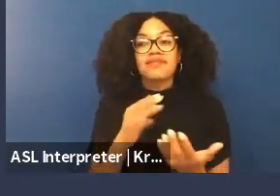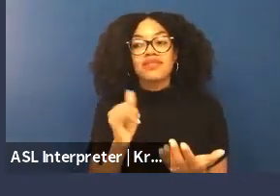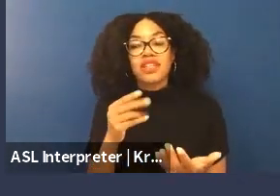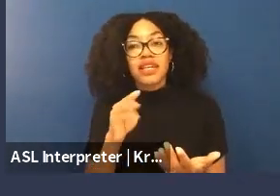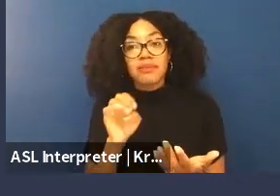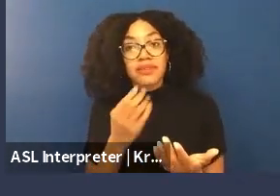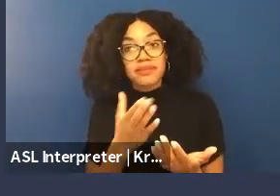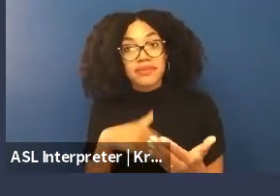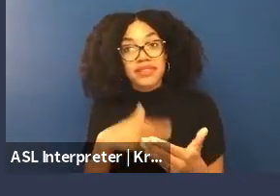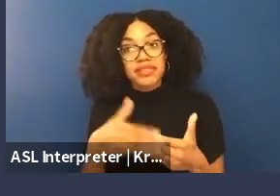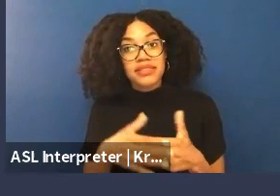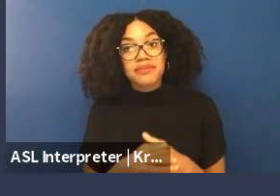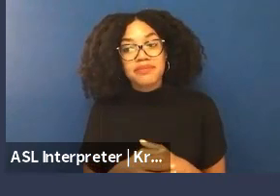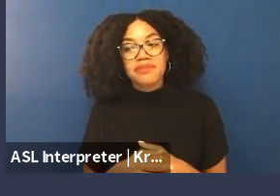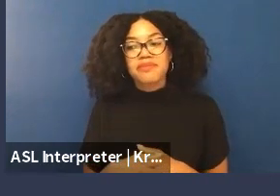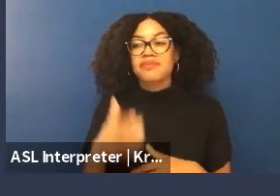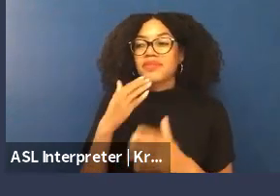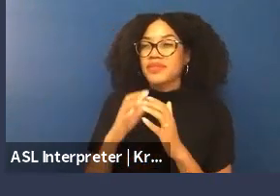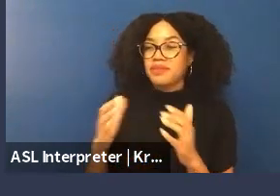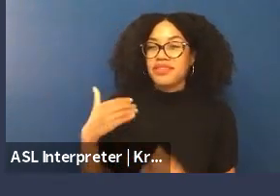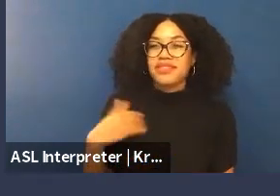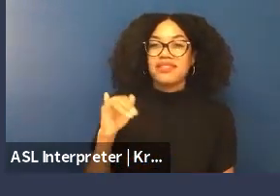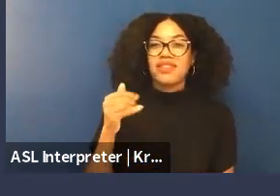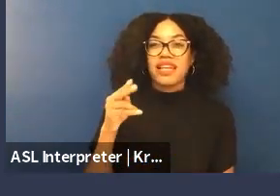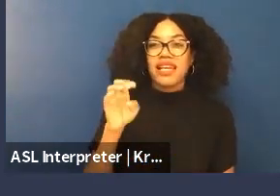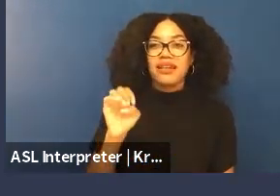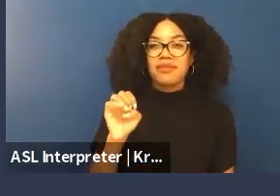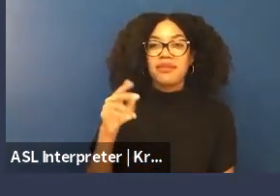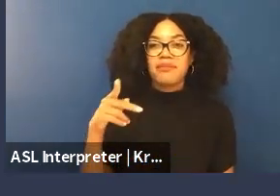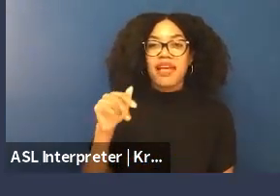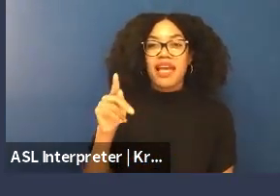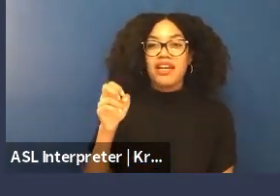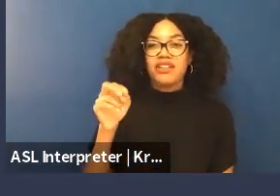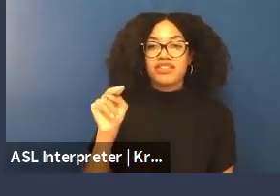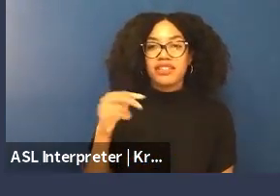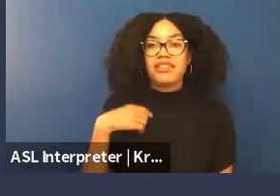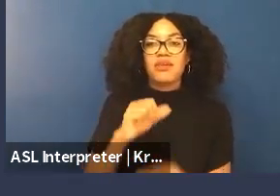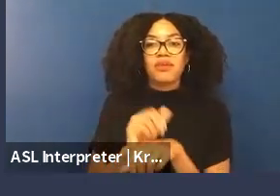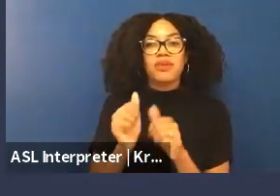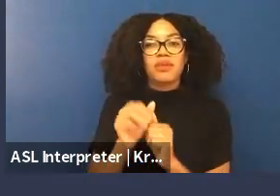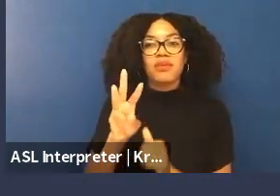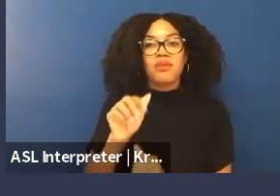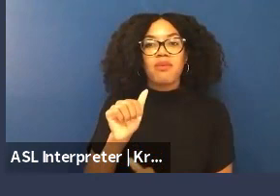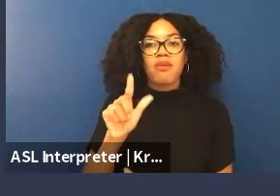[Jamie] Thank you so much. I'm Jamie Paterson. I'm with Walden University, and I am now the residency